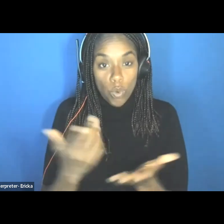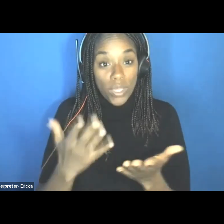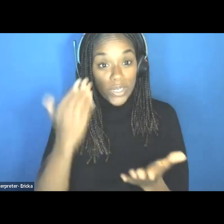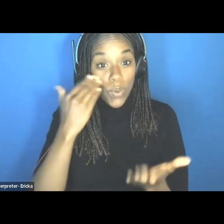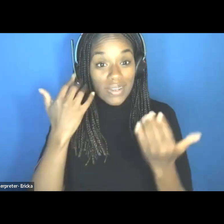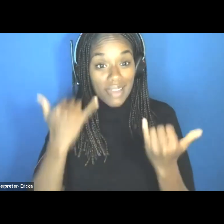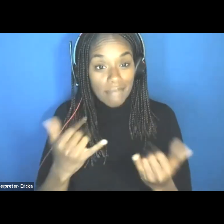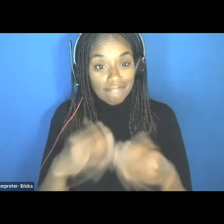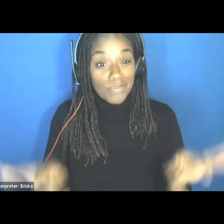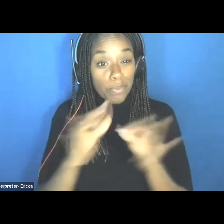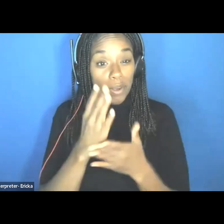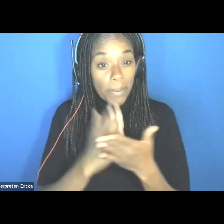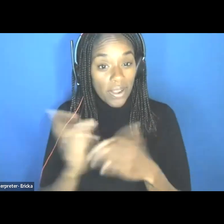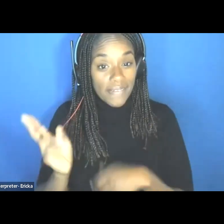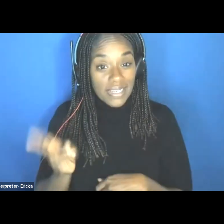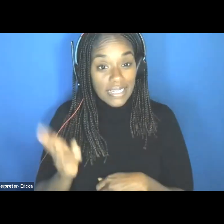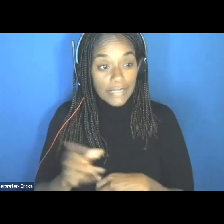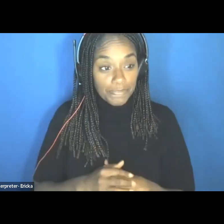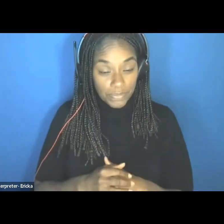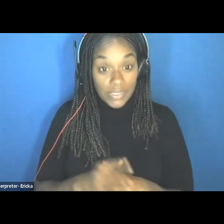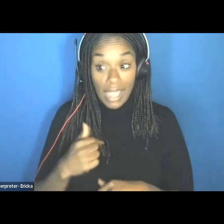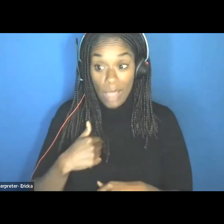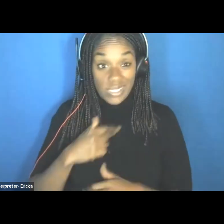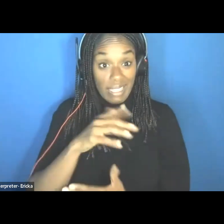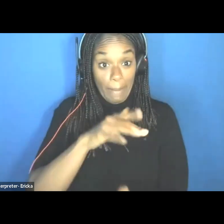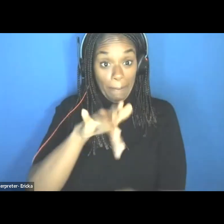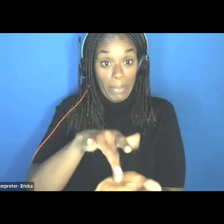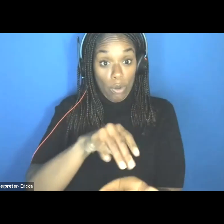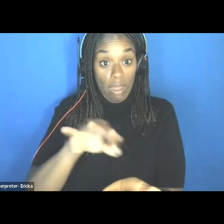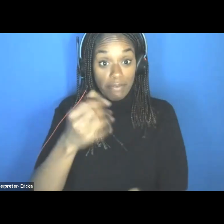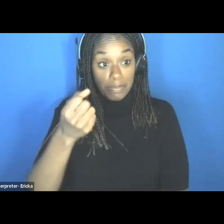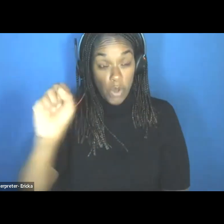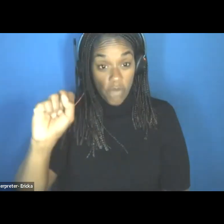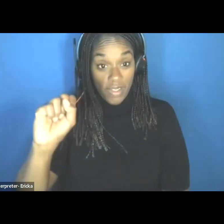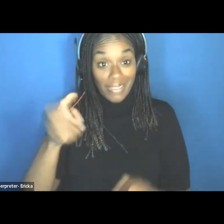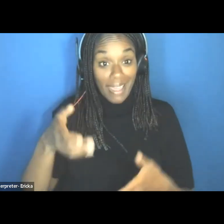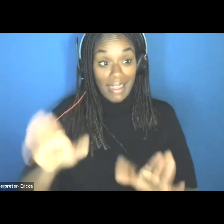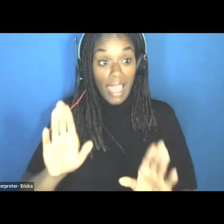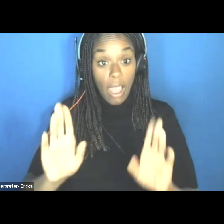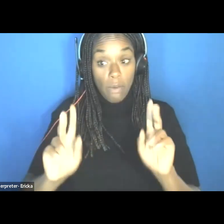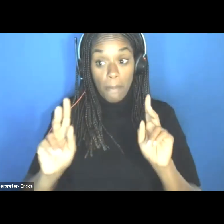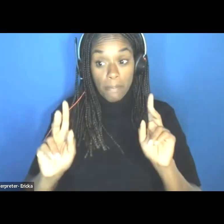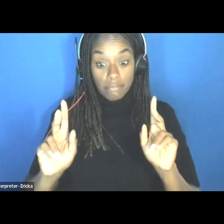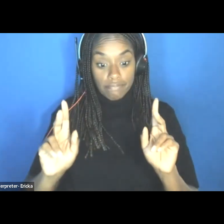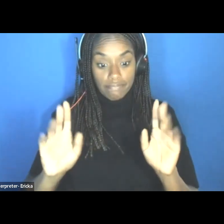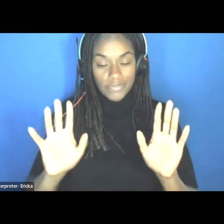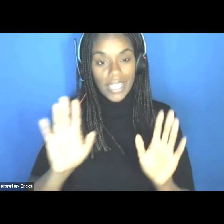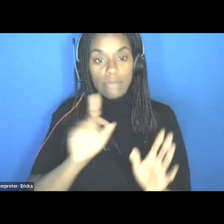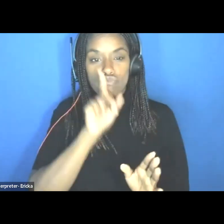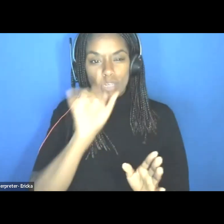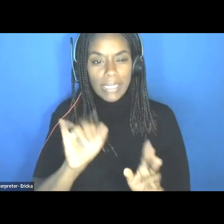I am very proud of my early involvement with advocacy because it put me on the front lines of what we know as such an important part of our history.